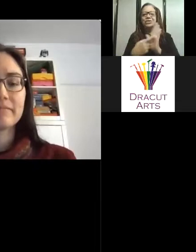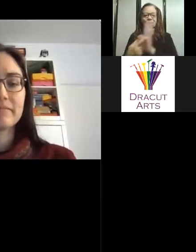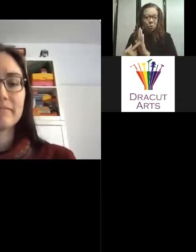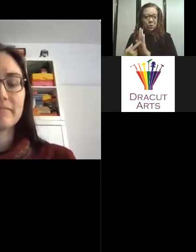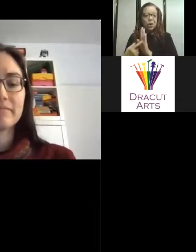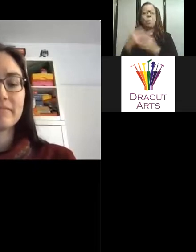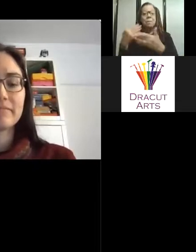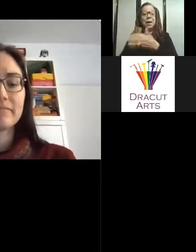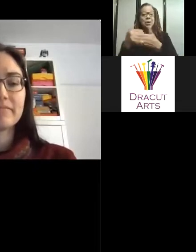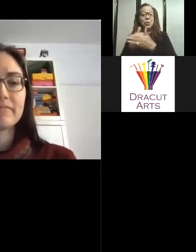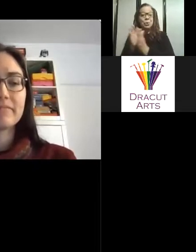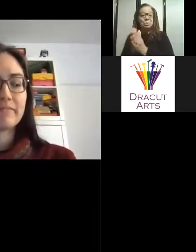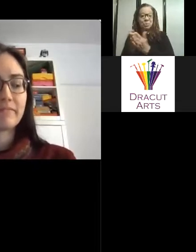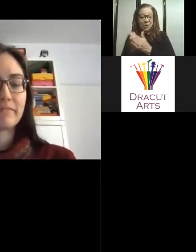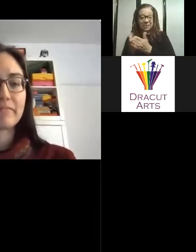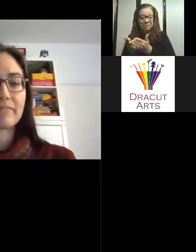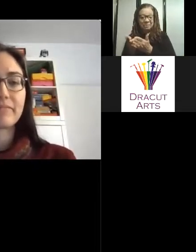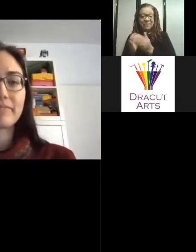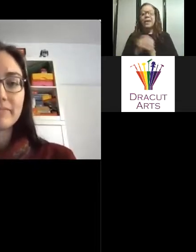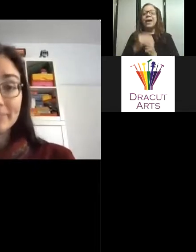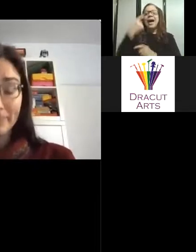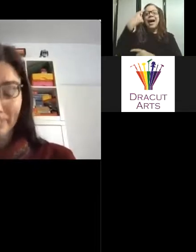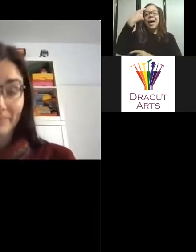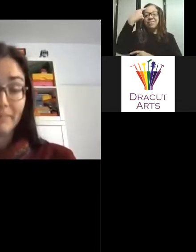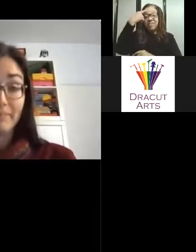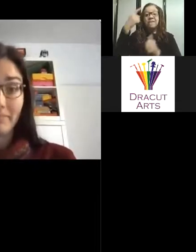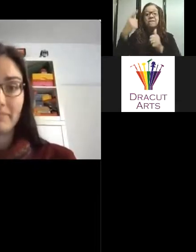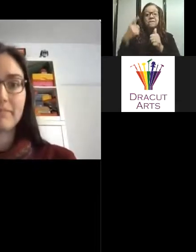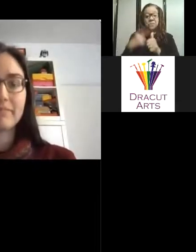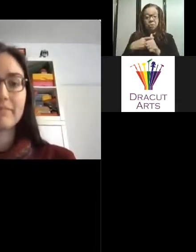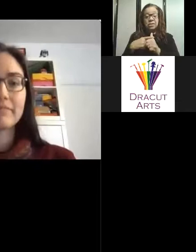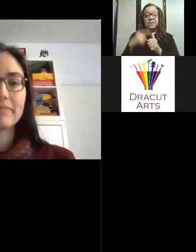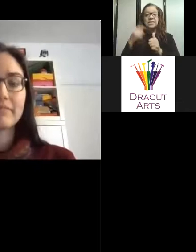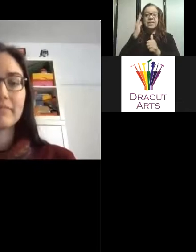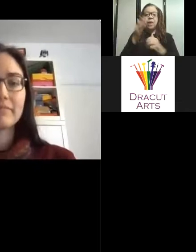So um, I think what I'll do is, I'll-- I'll share, I have a little demo I